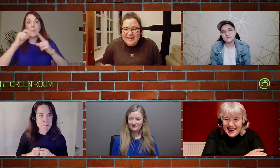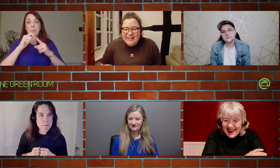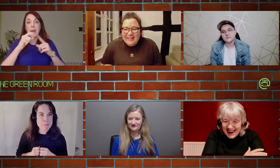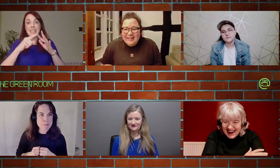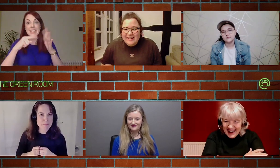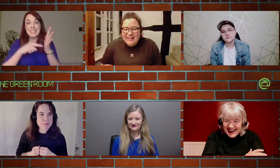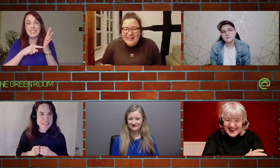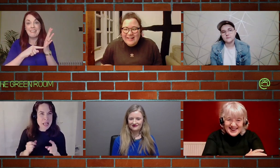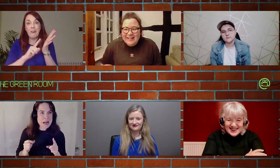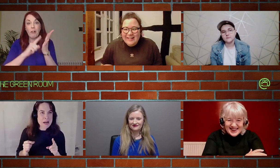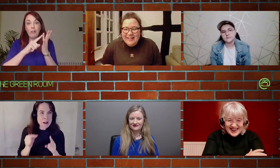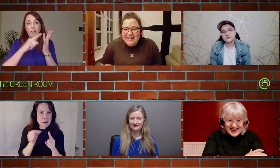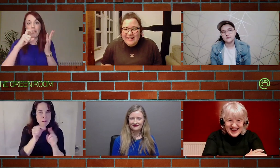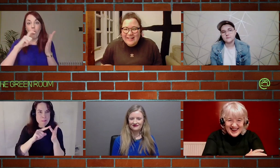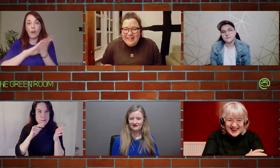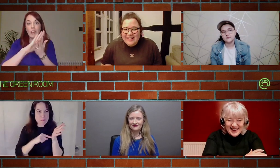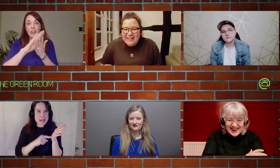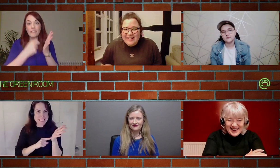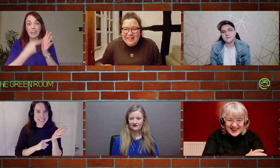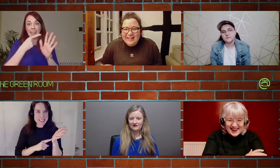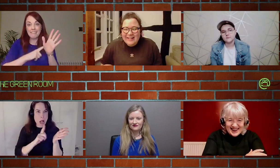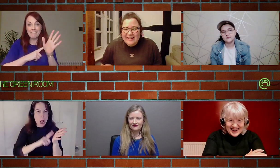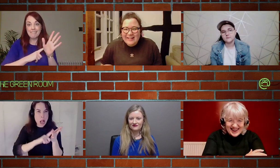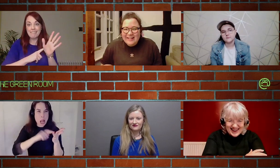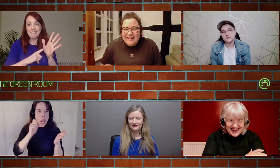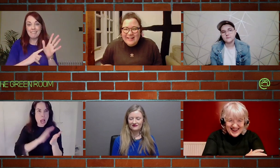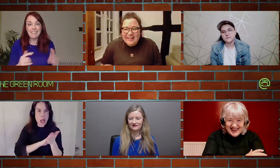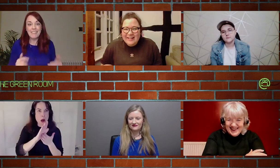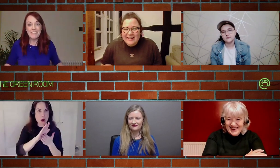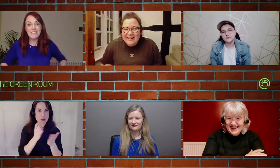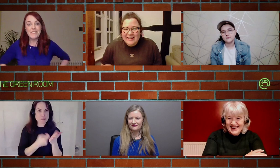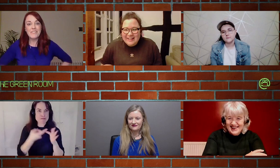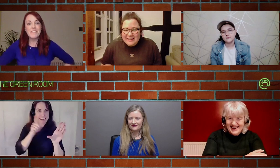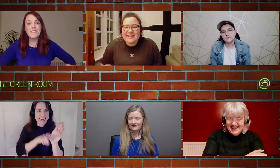Pit - loch - ry -